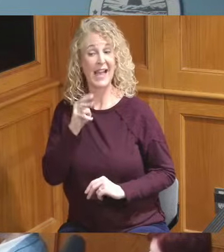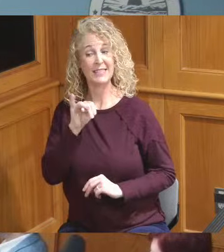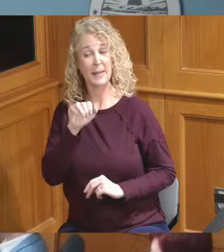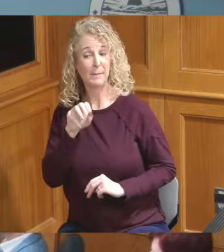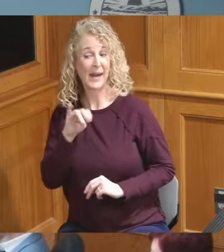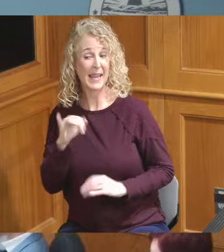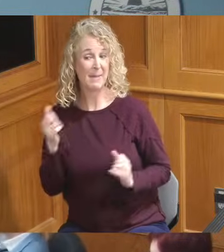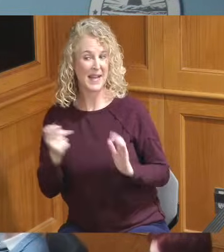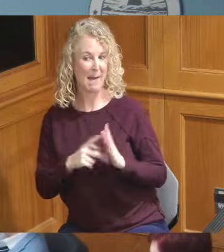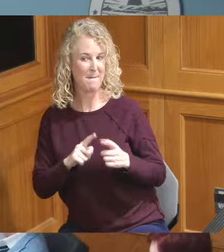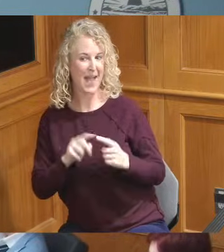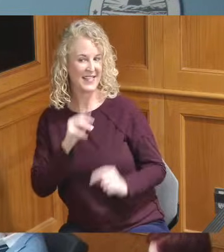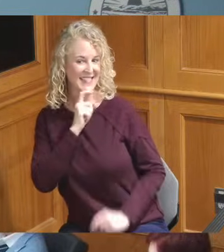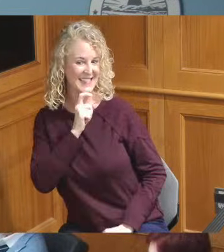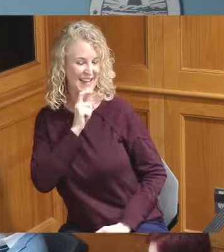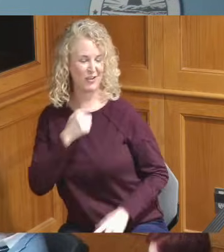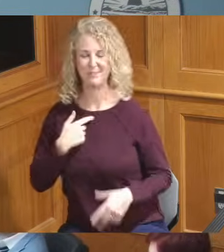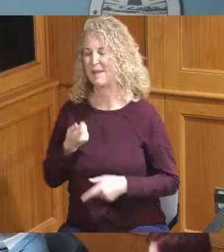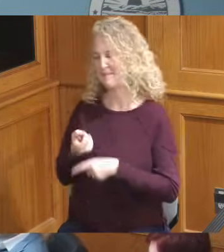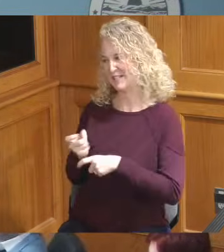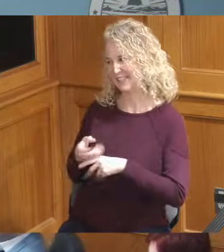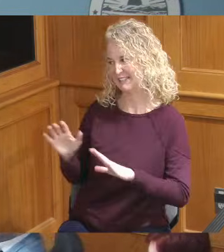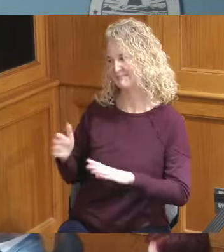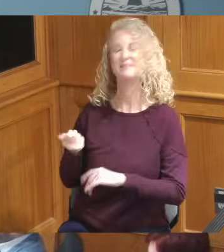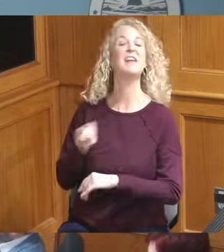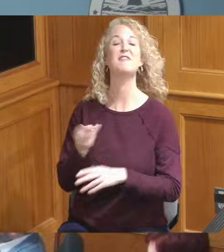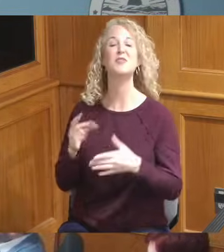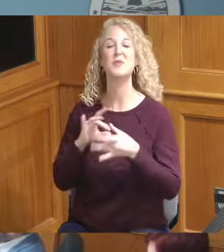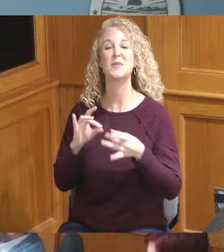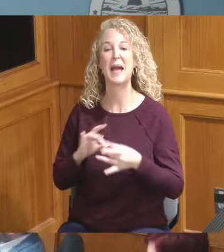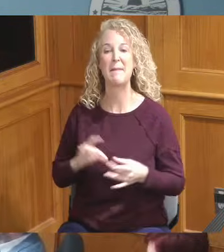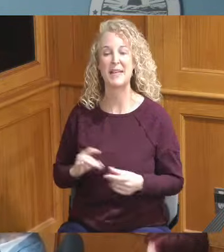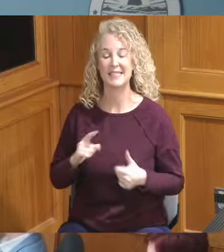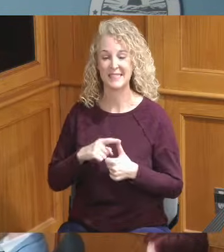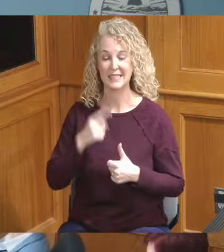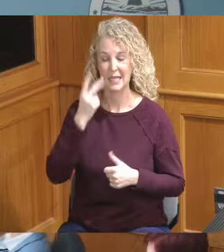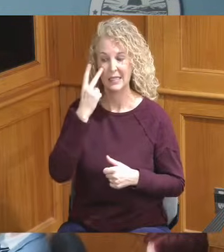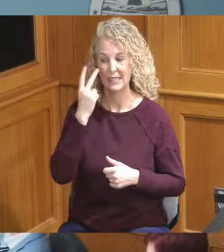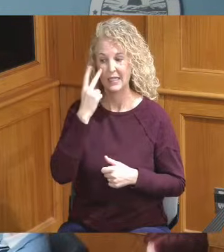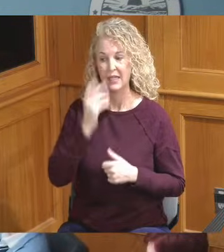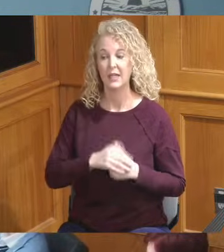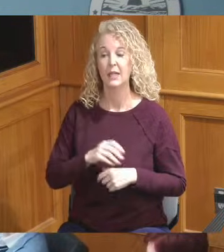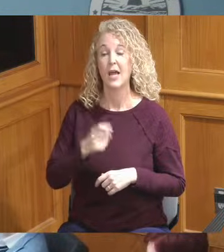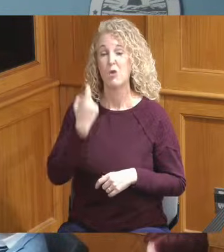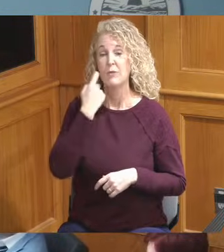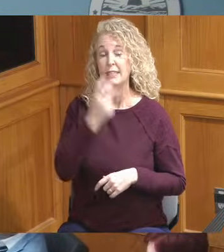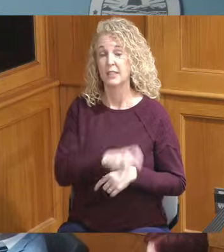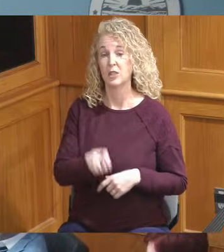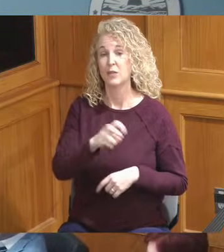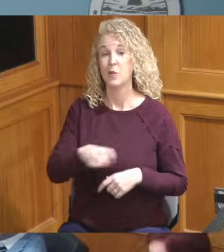that's right. Okay. I just have a few things. Um, let's see. I went on a tour at our central campus,